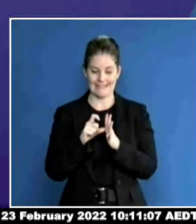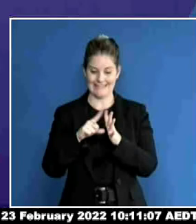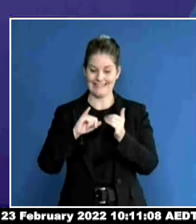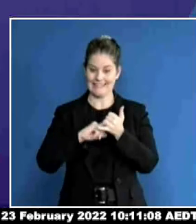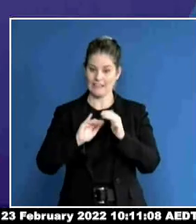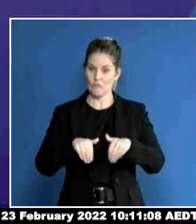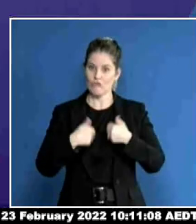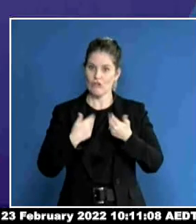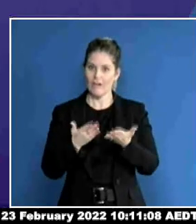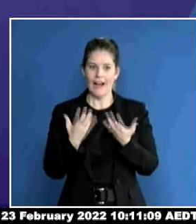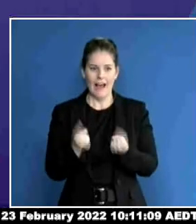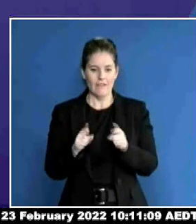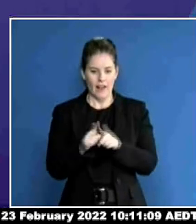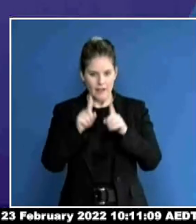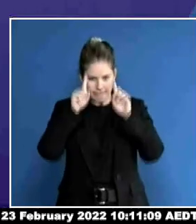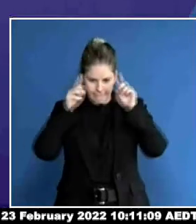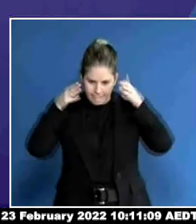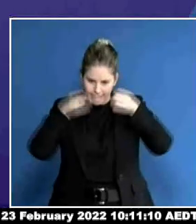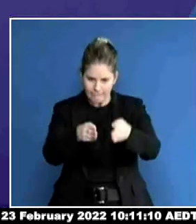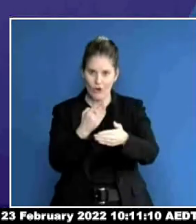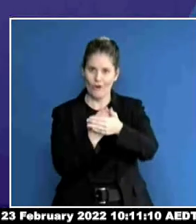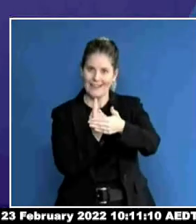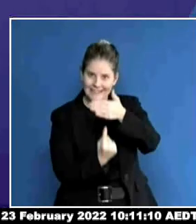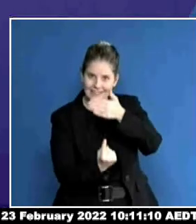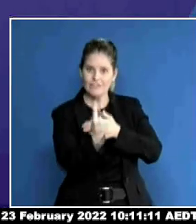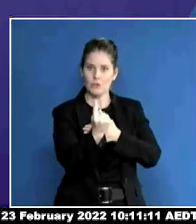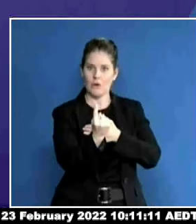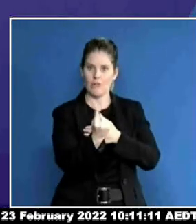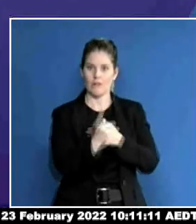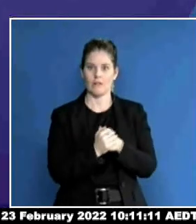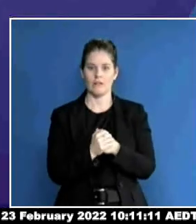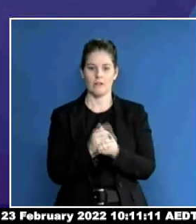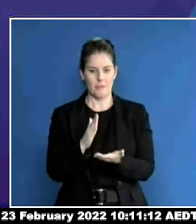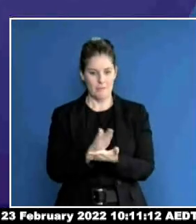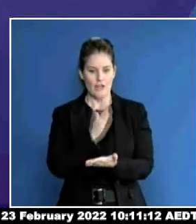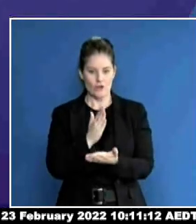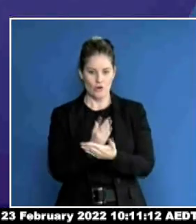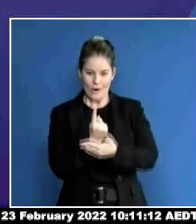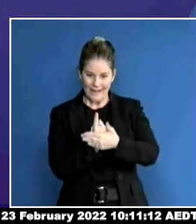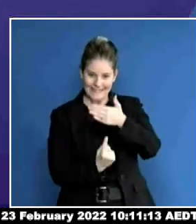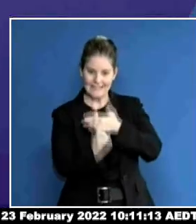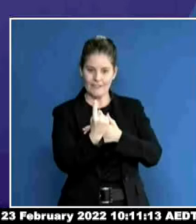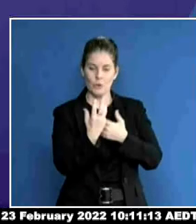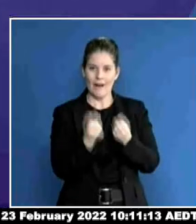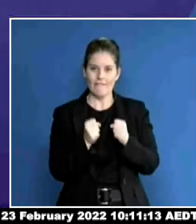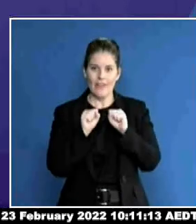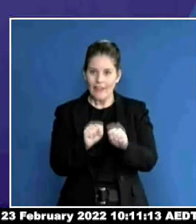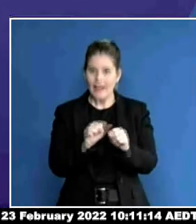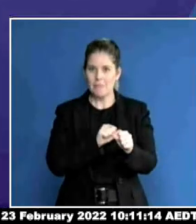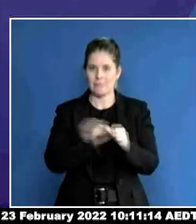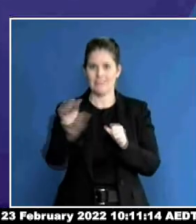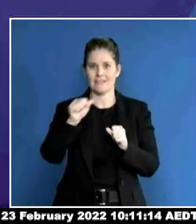participant and ensure that participants have the best opportunity to take up meaningful employment.